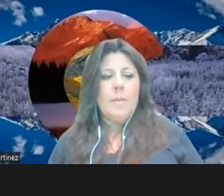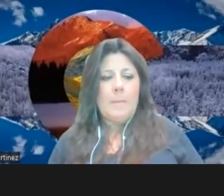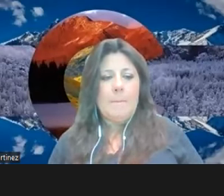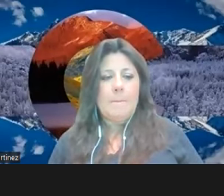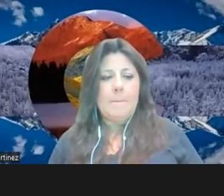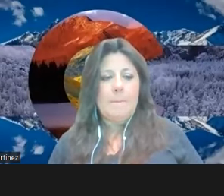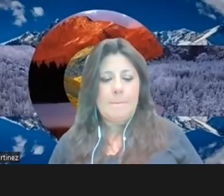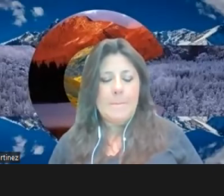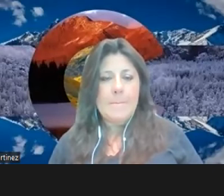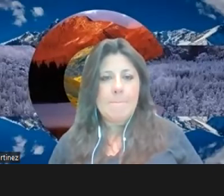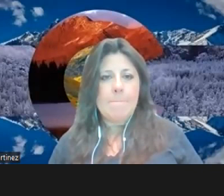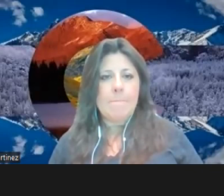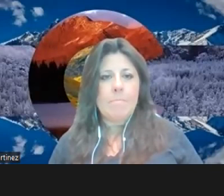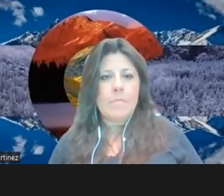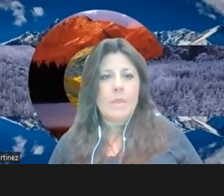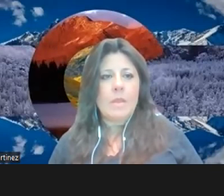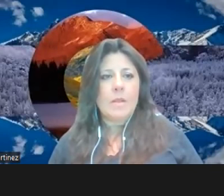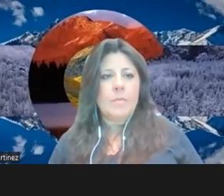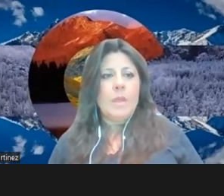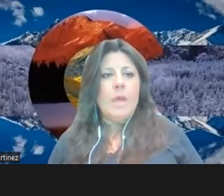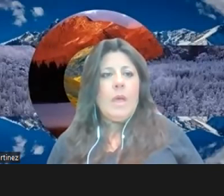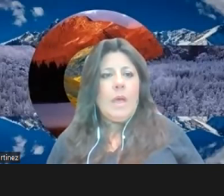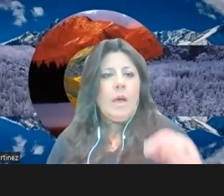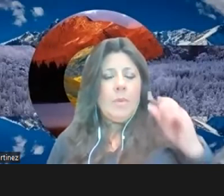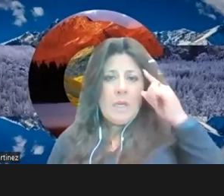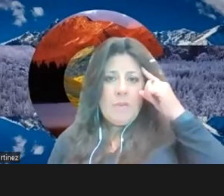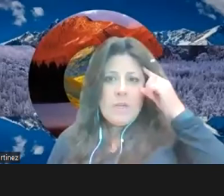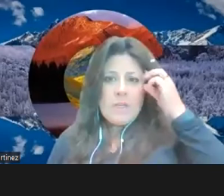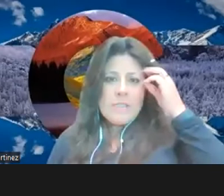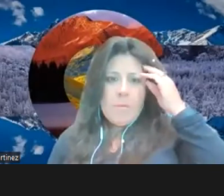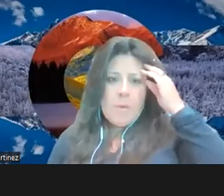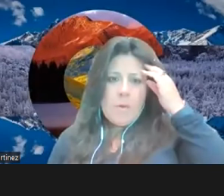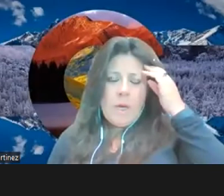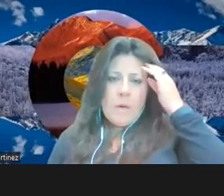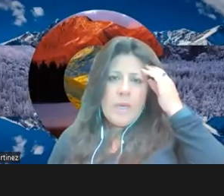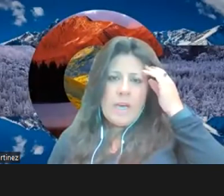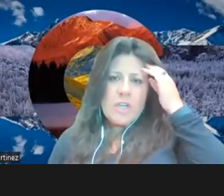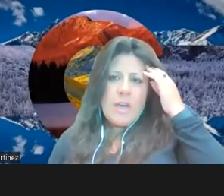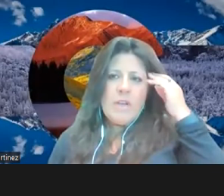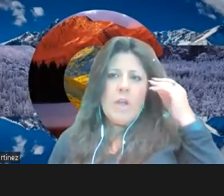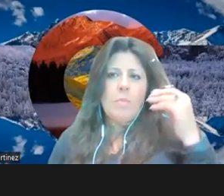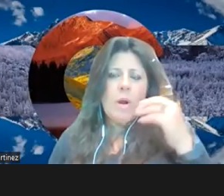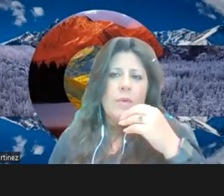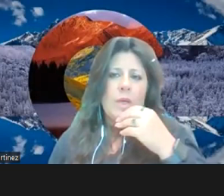At any rate, if you're interested, give me a ring and I'm happy to walk you through it.